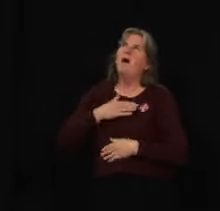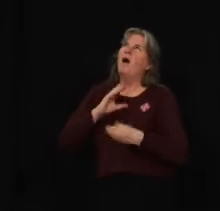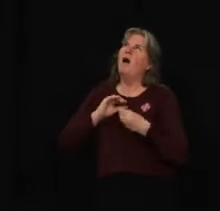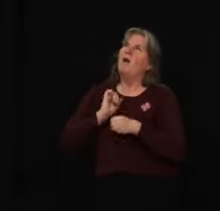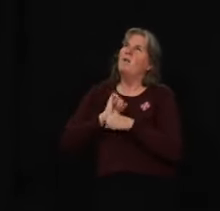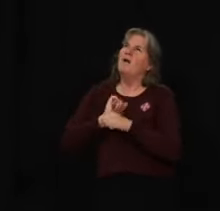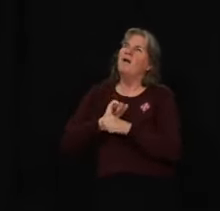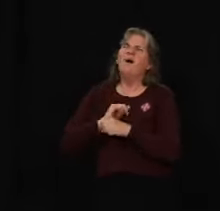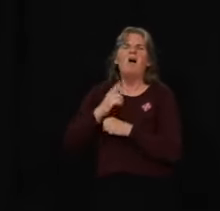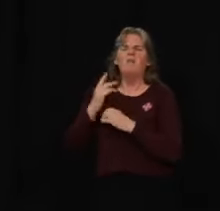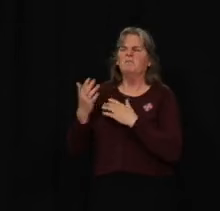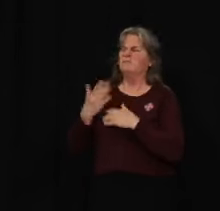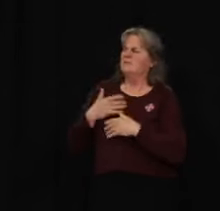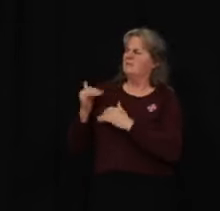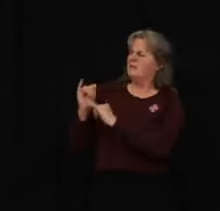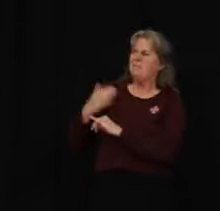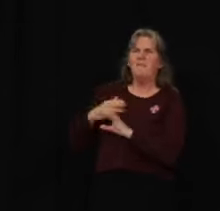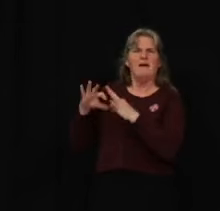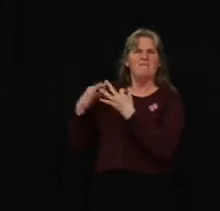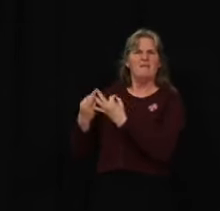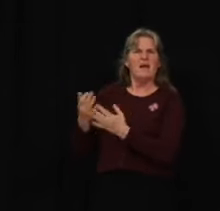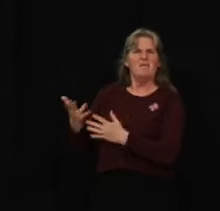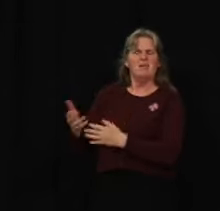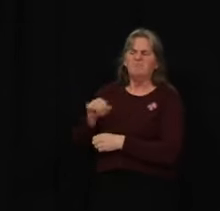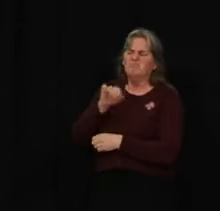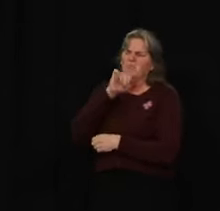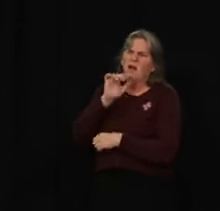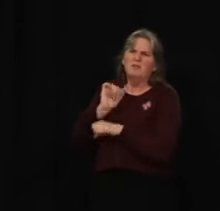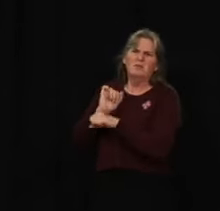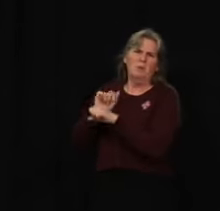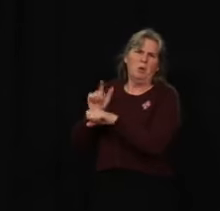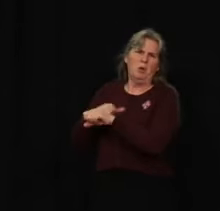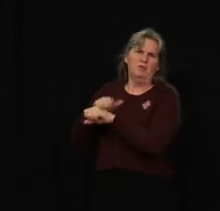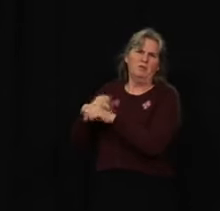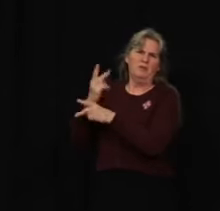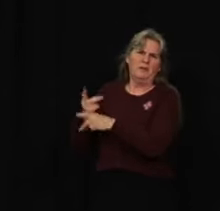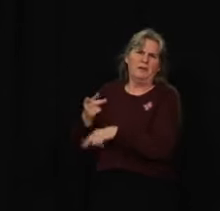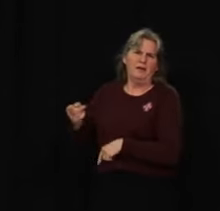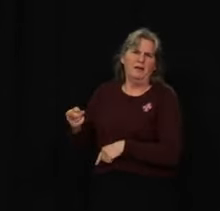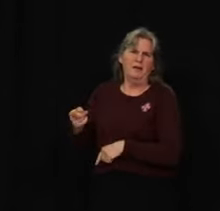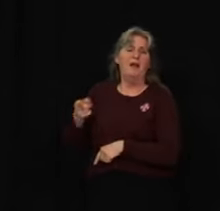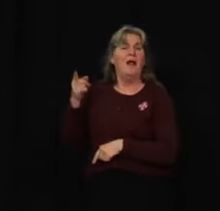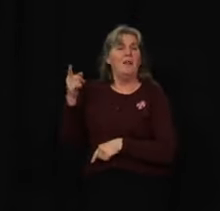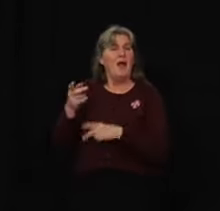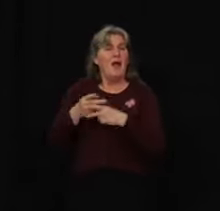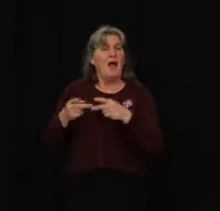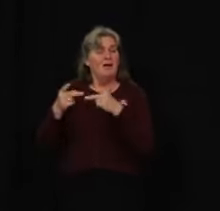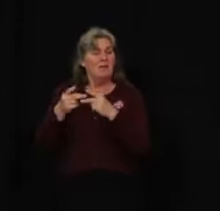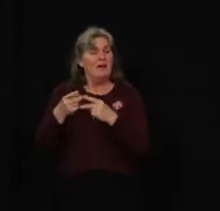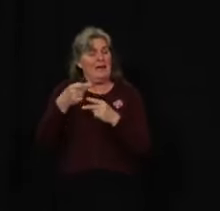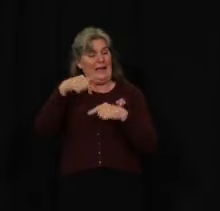or the consequences of our preventative measures. Ongoing surveillance will inform how we respond to the many